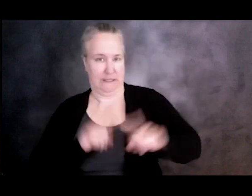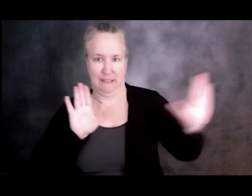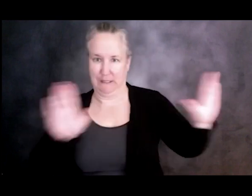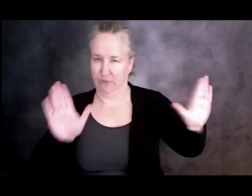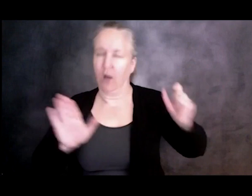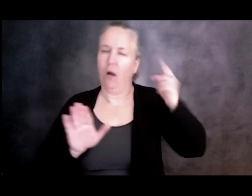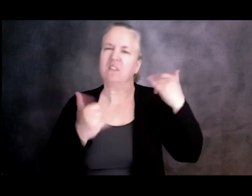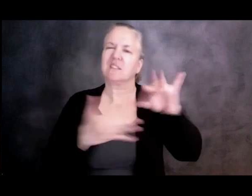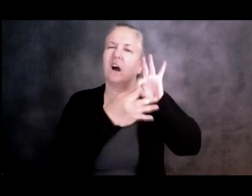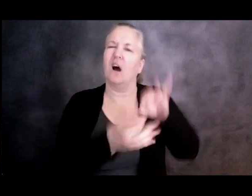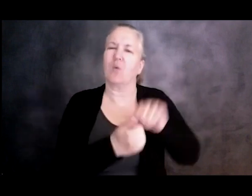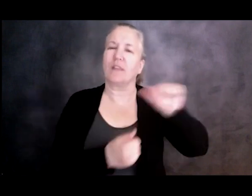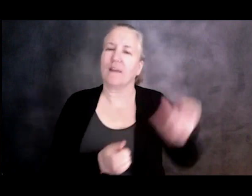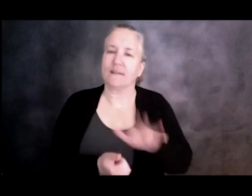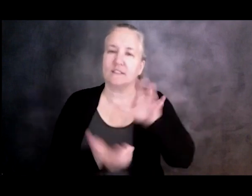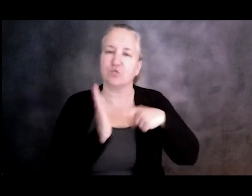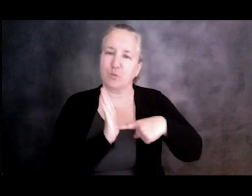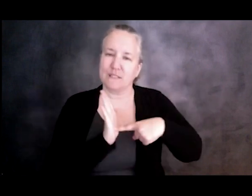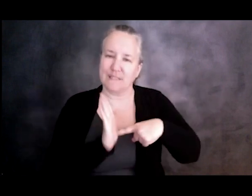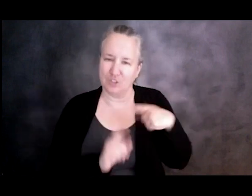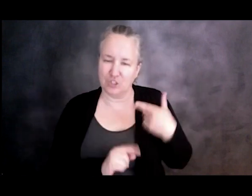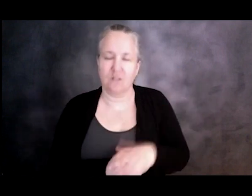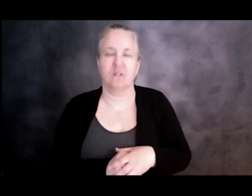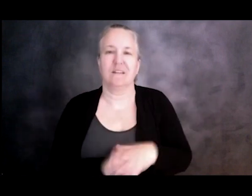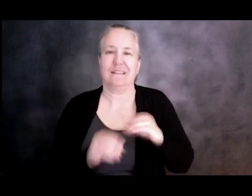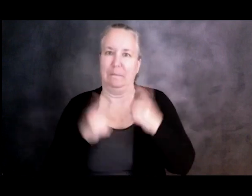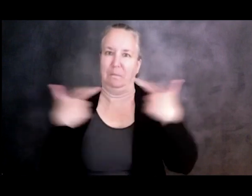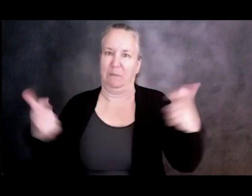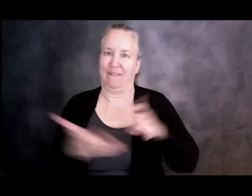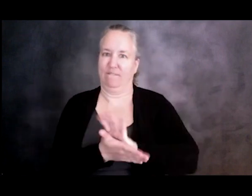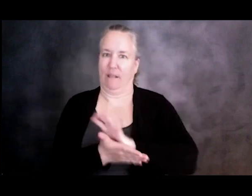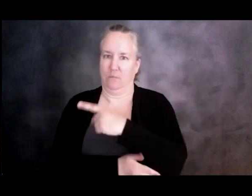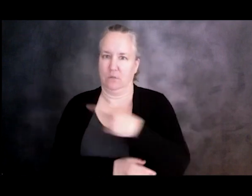related to Asian representation in big filmmaking. I was curious what your thoughts were on